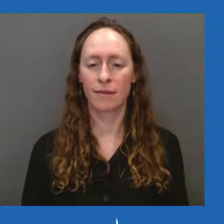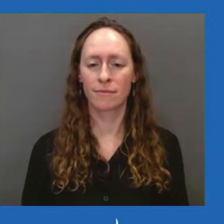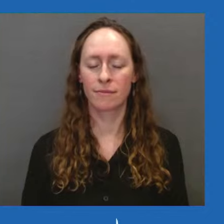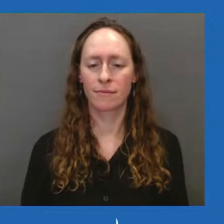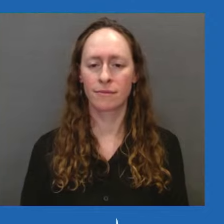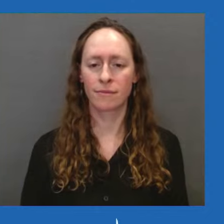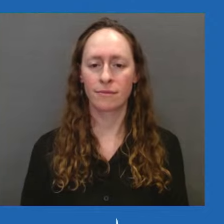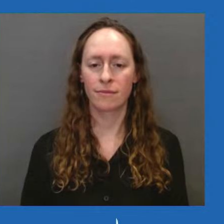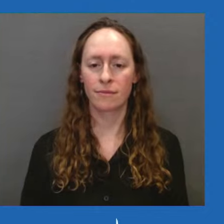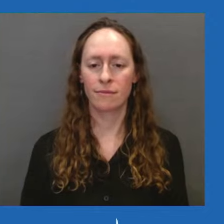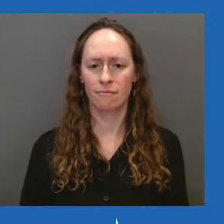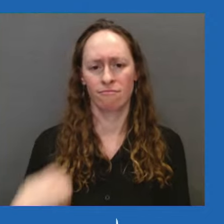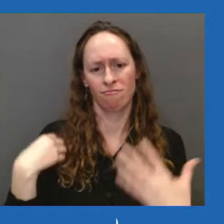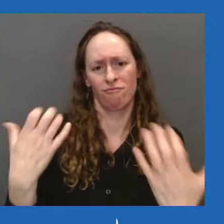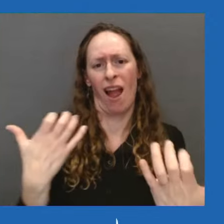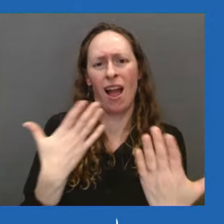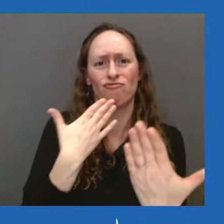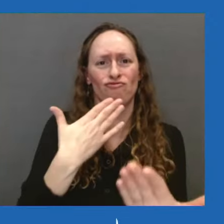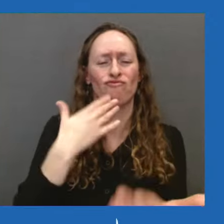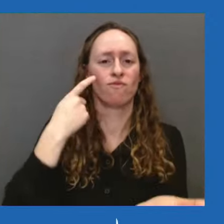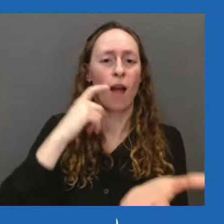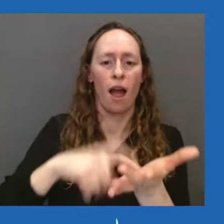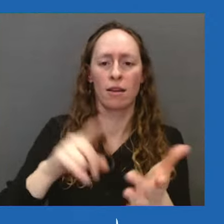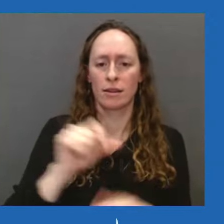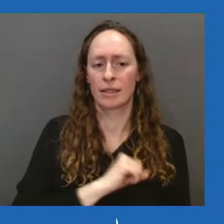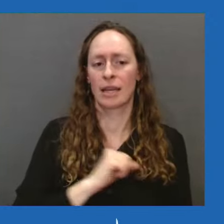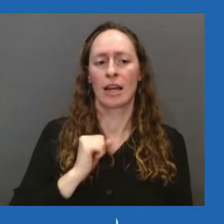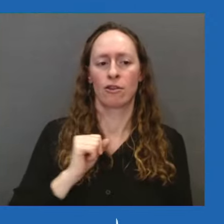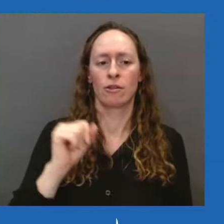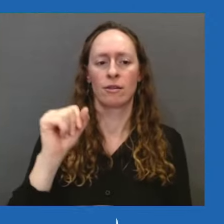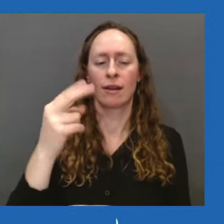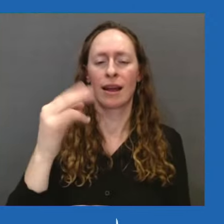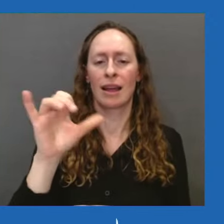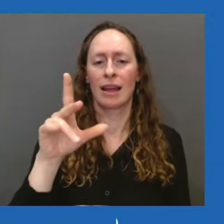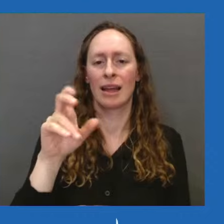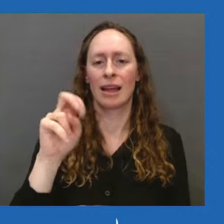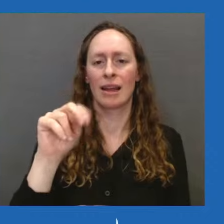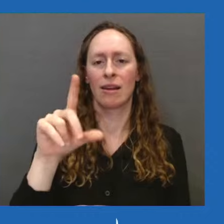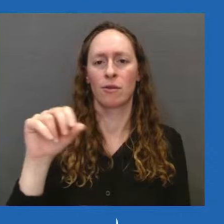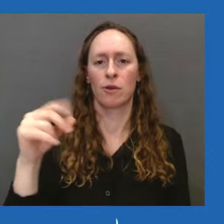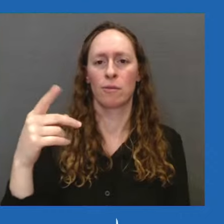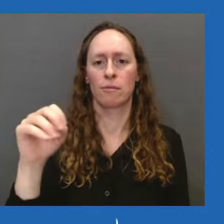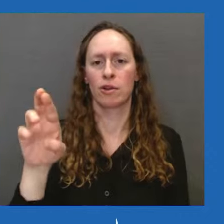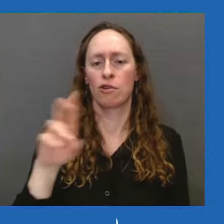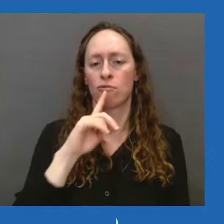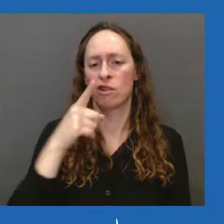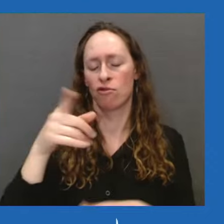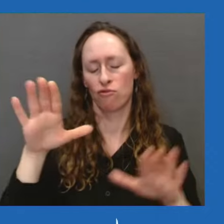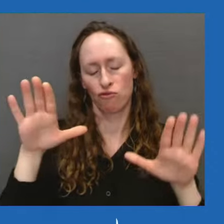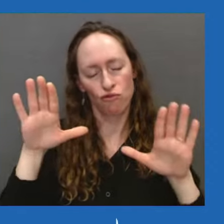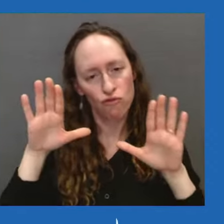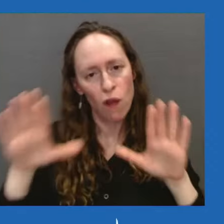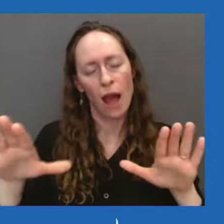I said there's one word -- I was introducing John at a -- where were we? -- at another event,